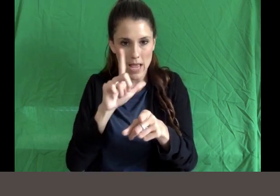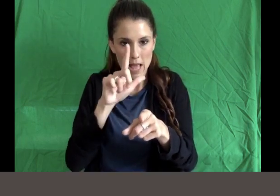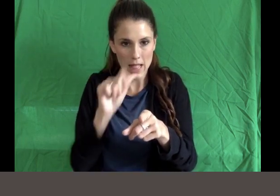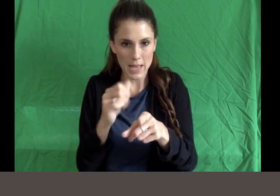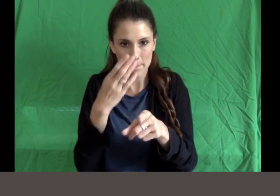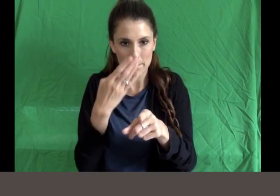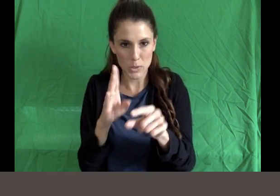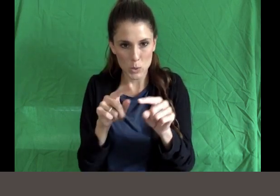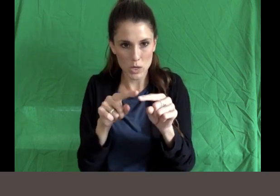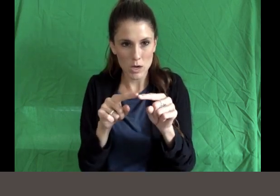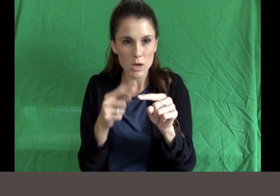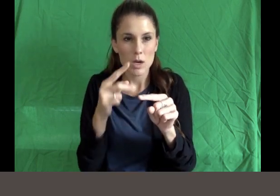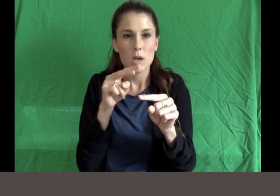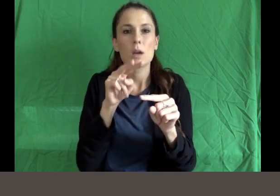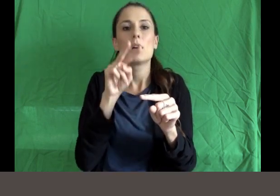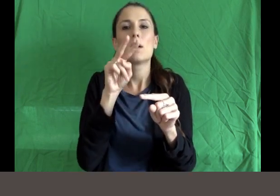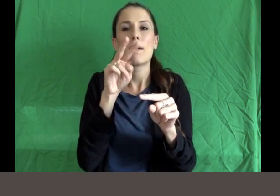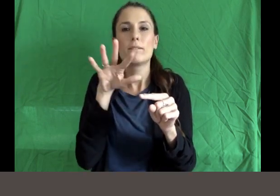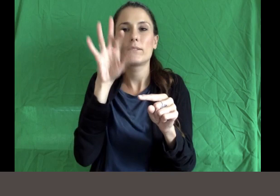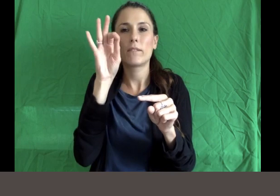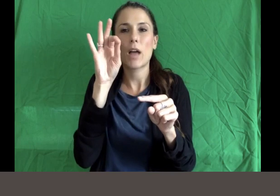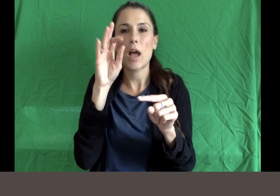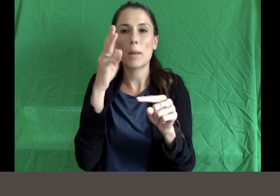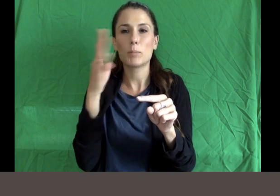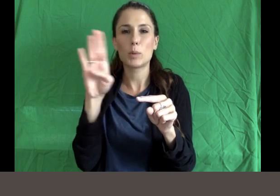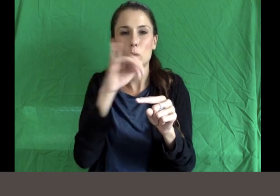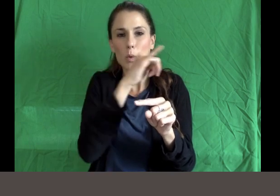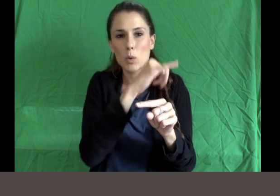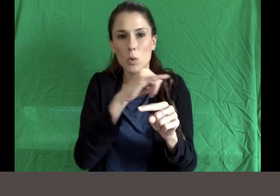the orange one was right next to the blue one and i need to keep doing this process of going back